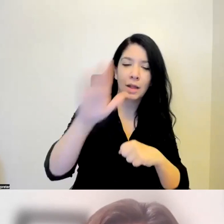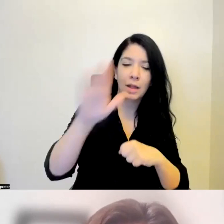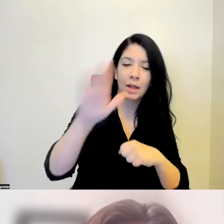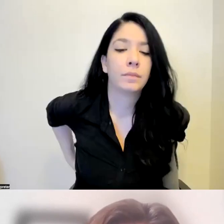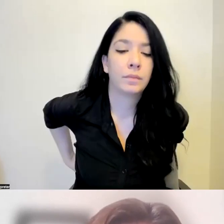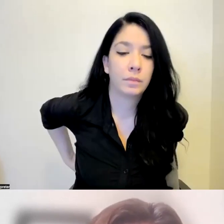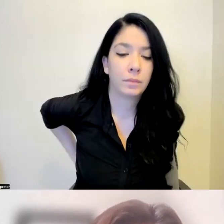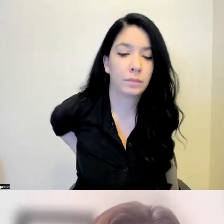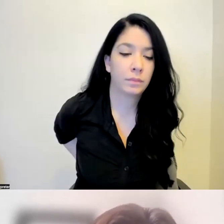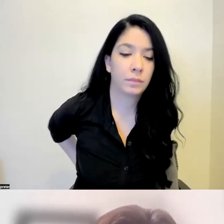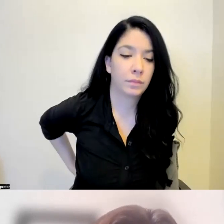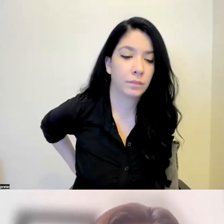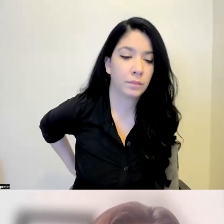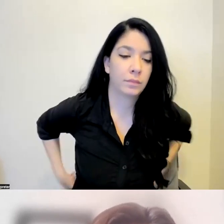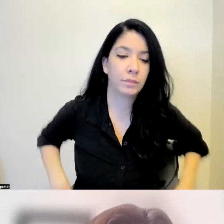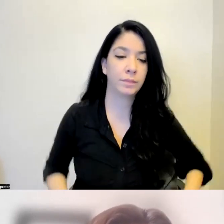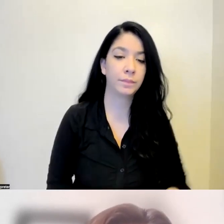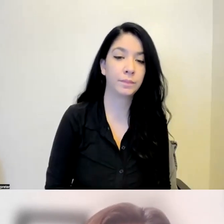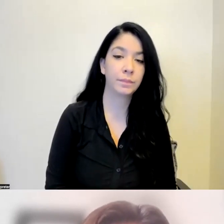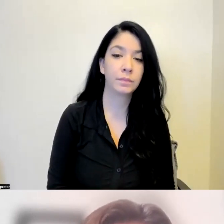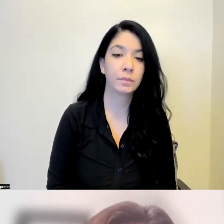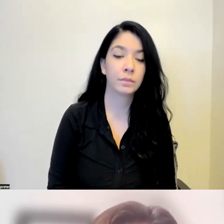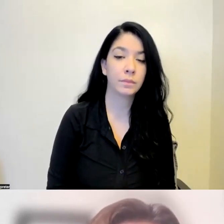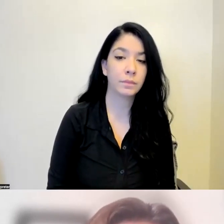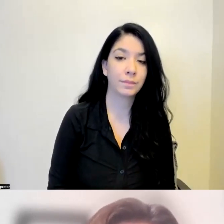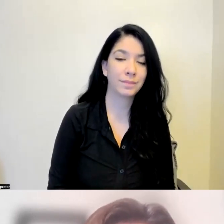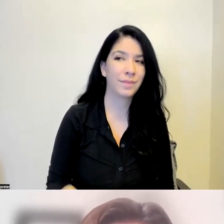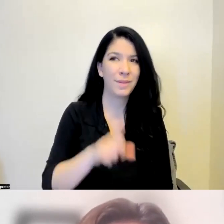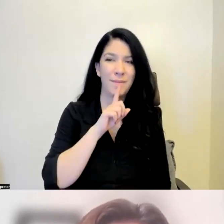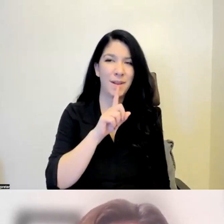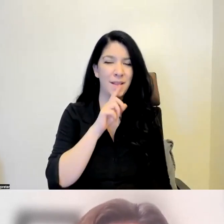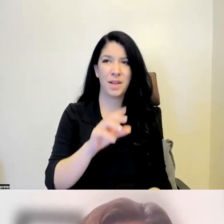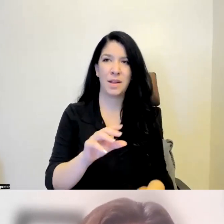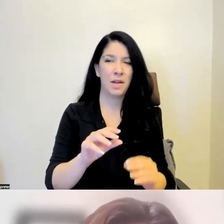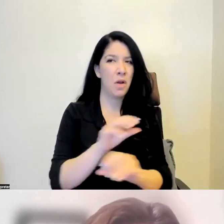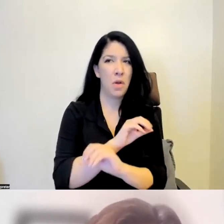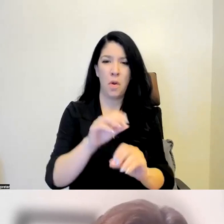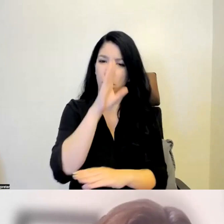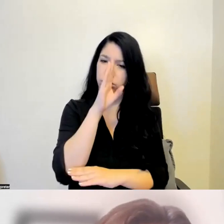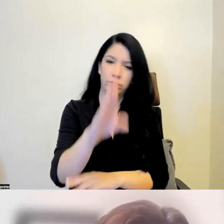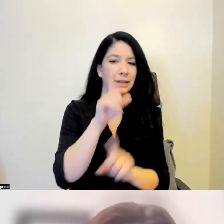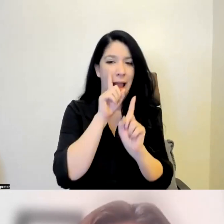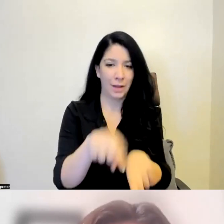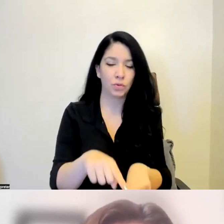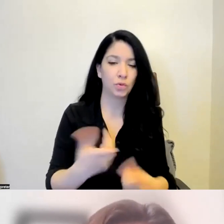So I don't think there is a hard and fast answer to exactly how to go about this other than that